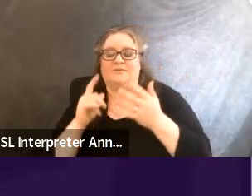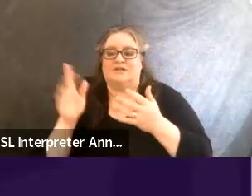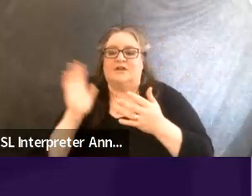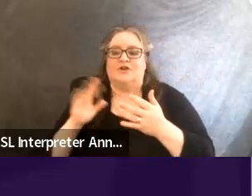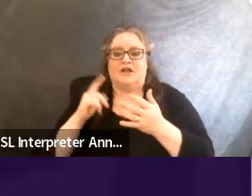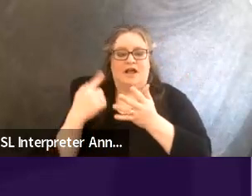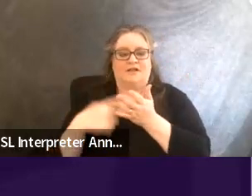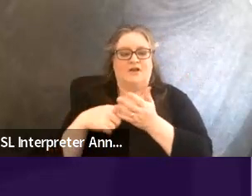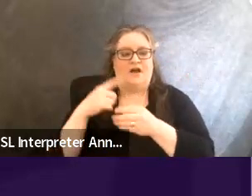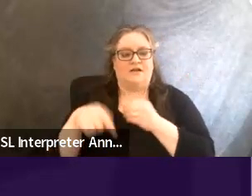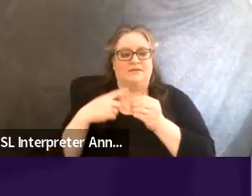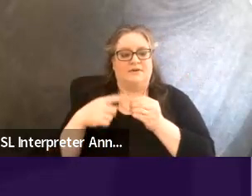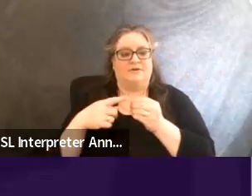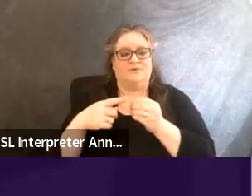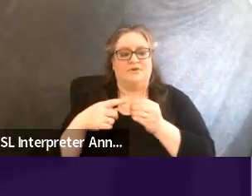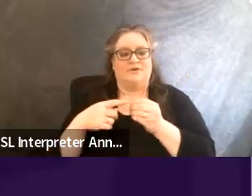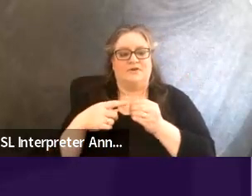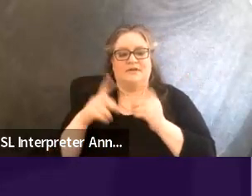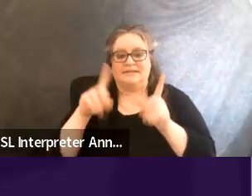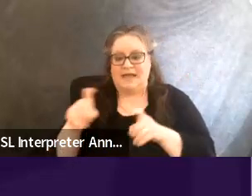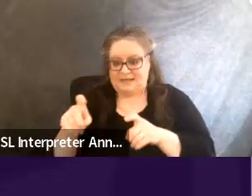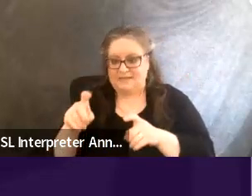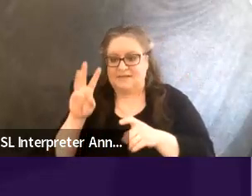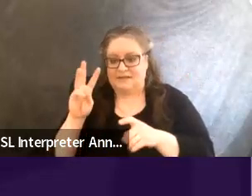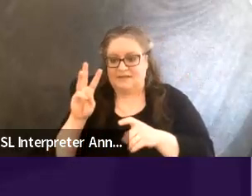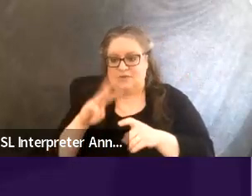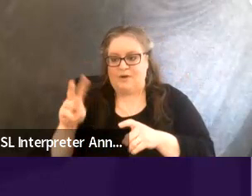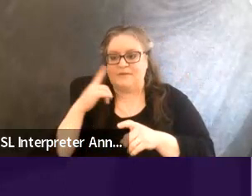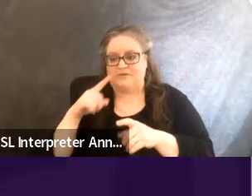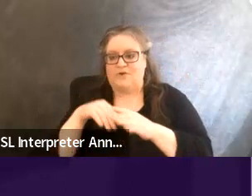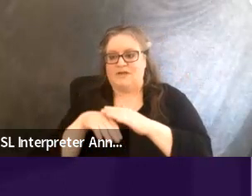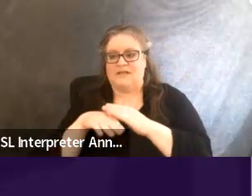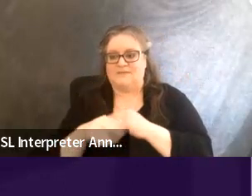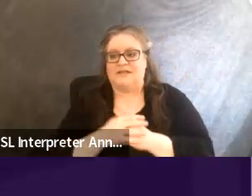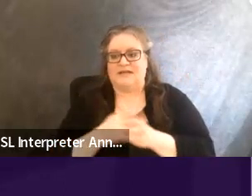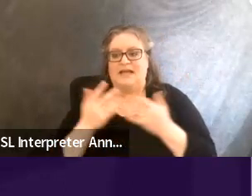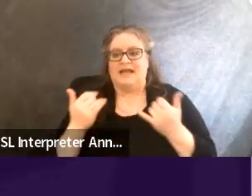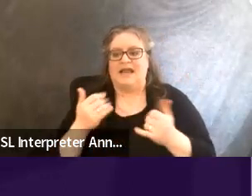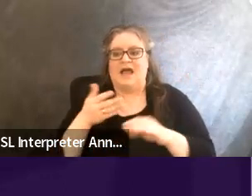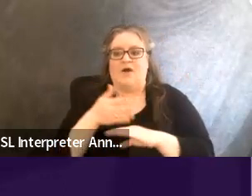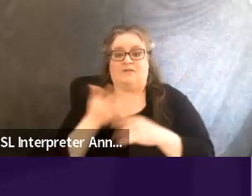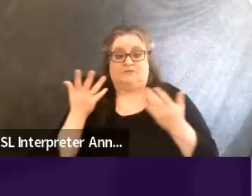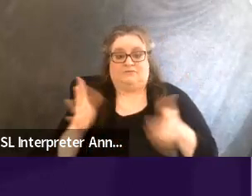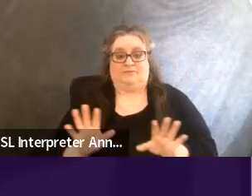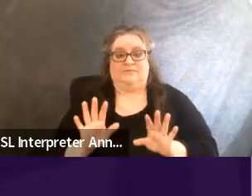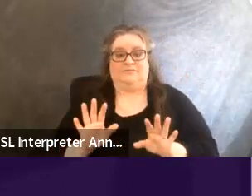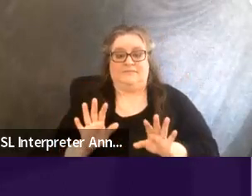I discussed testing your website for accessibility. And now after you do that and,